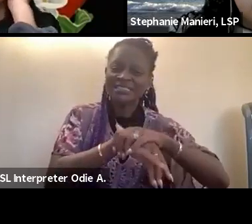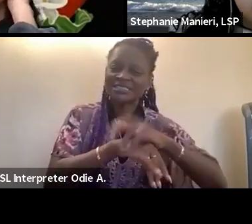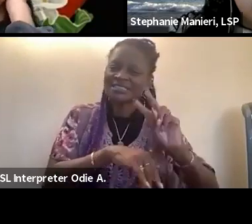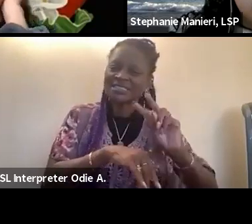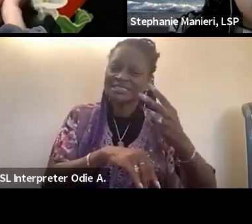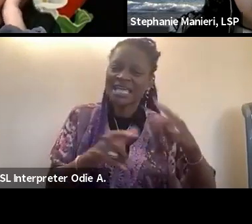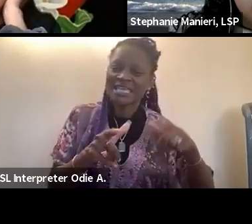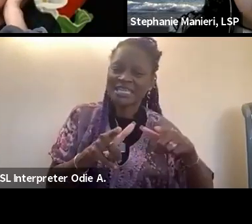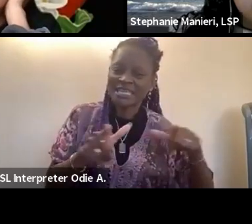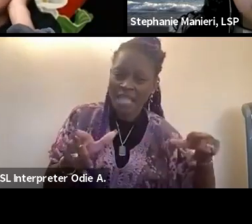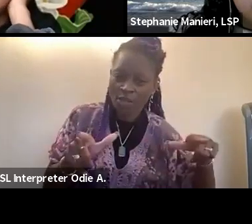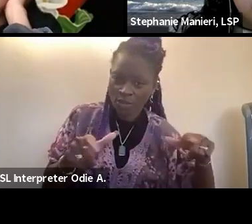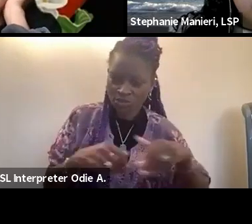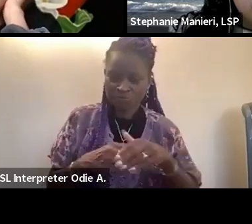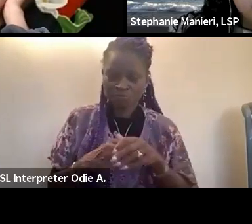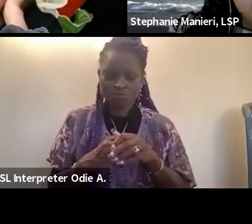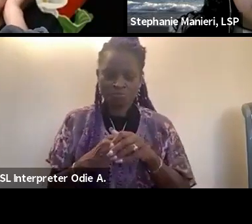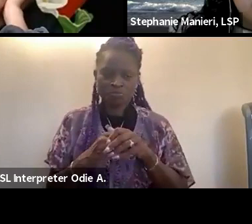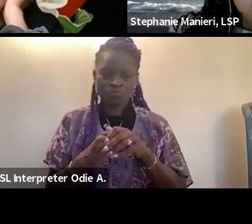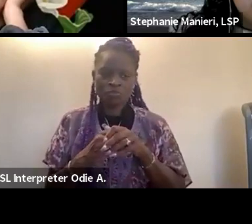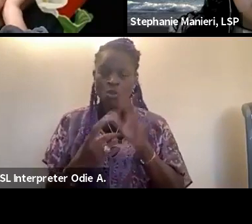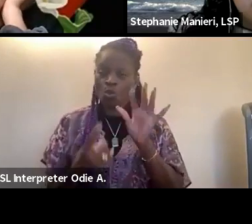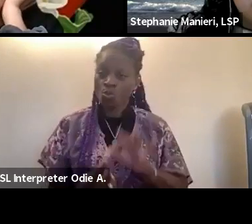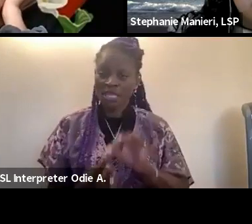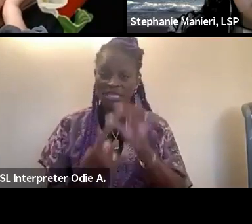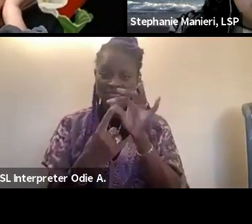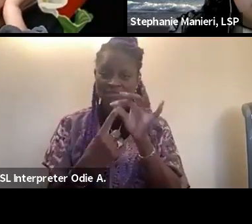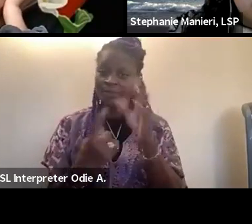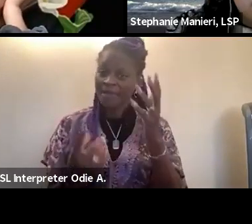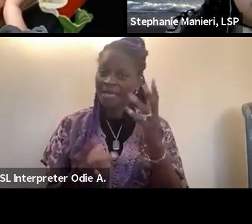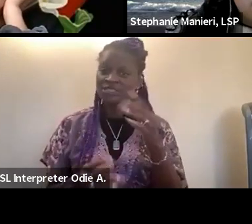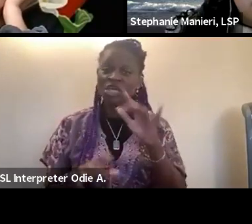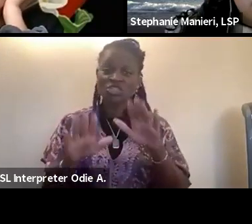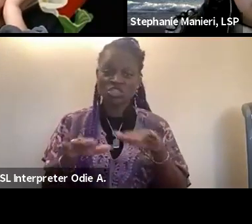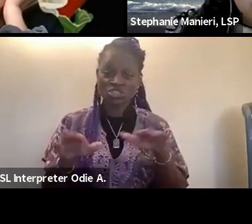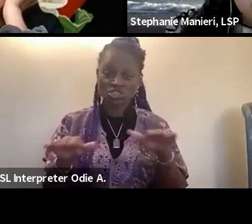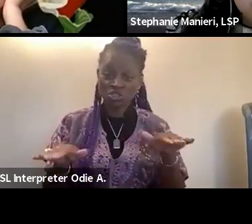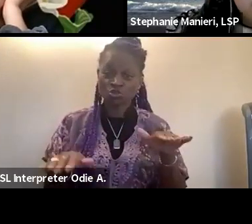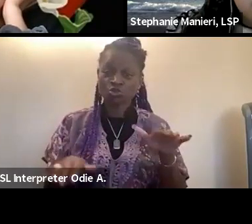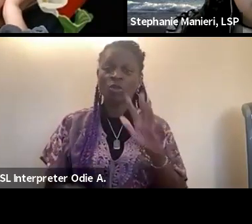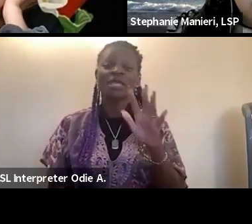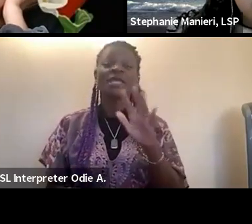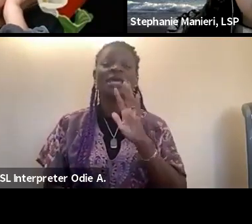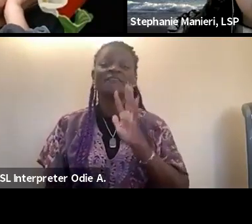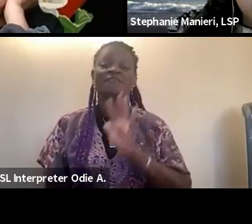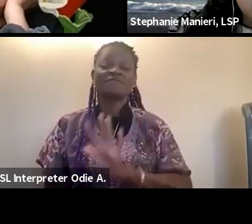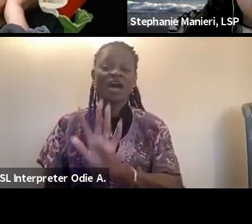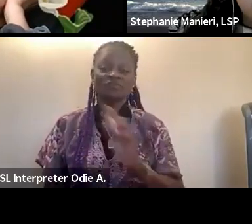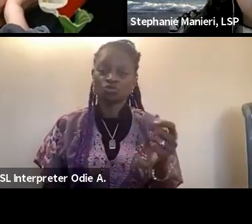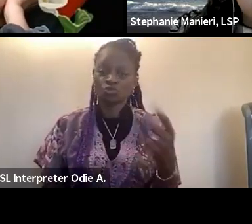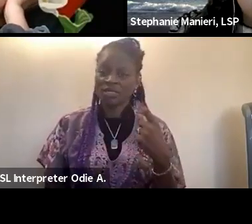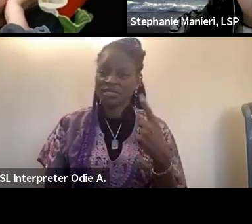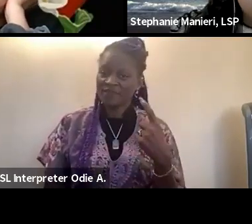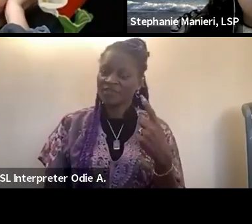quarter of the 370 children in Sonoma County aged five to eleven. The campaign will seek to vaccinate half